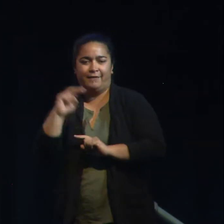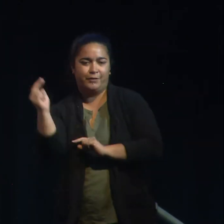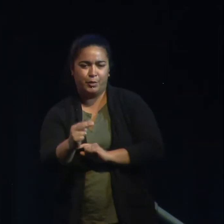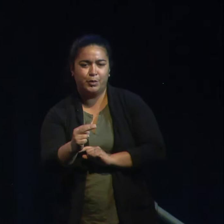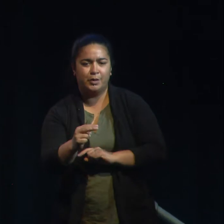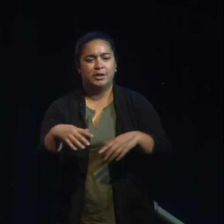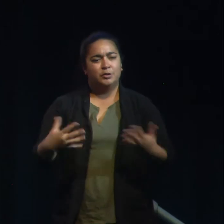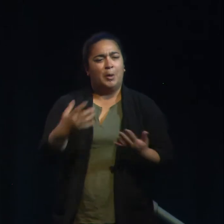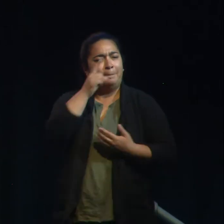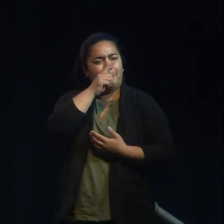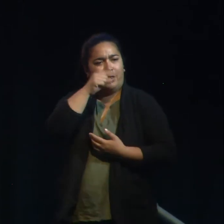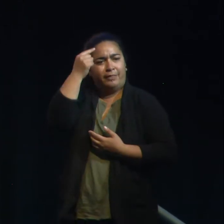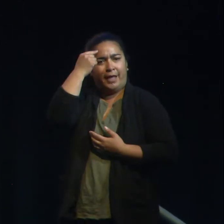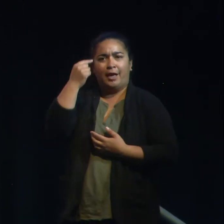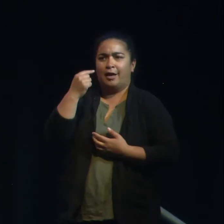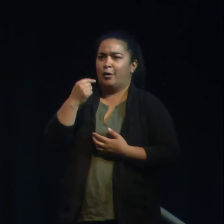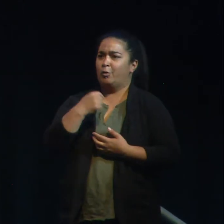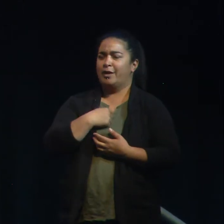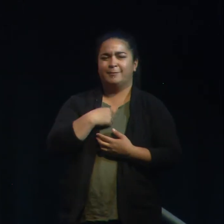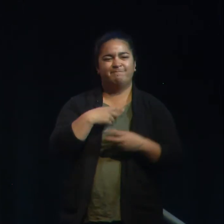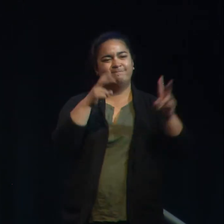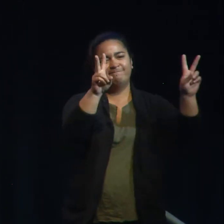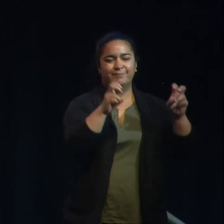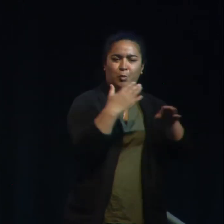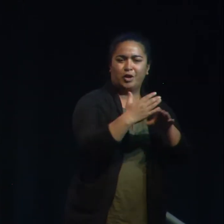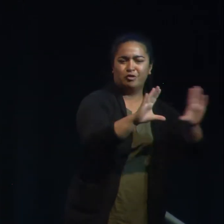have thought that because we called some things working groups we had perceptions that people